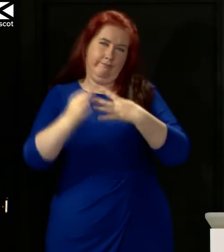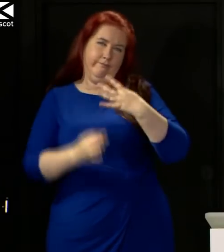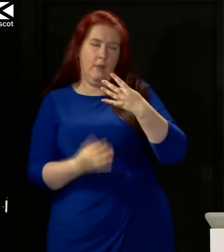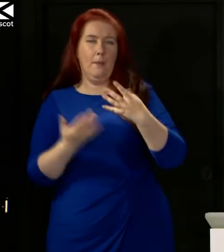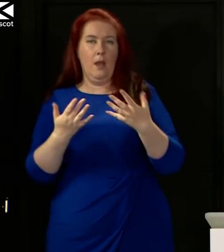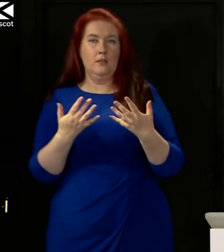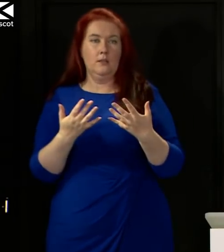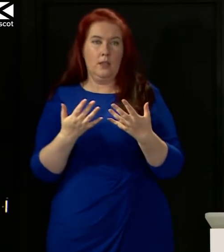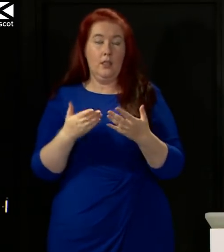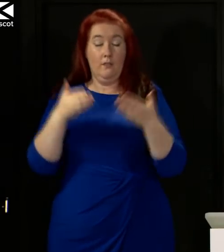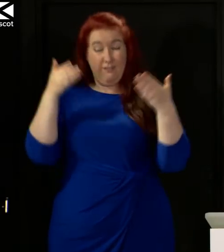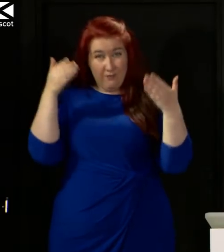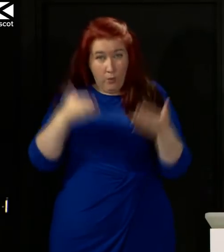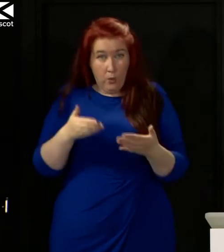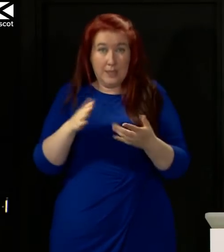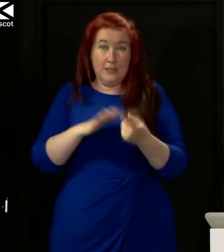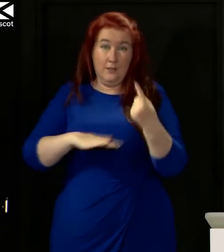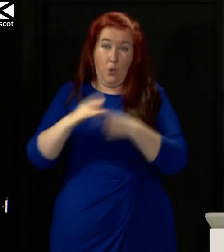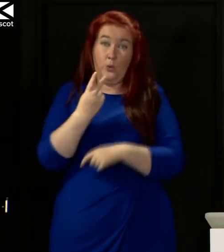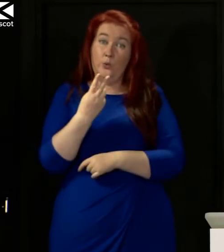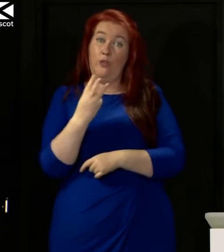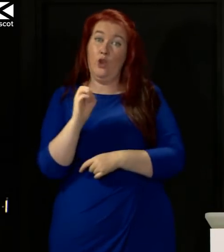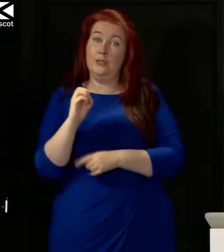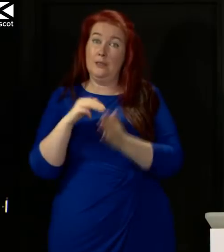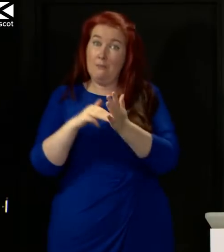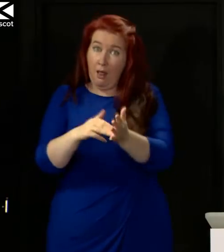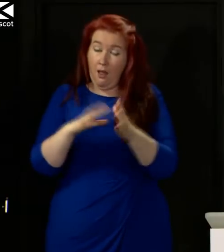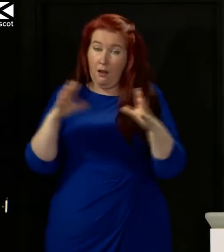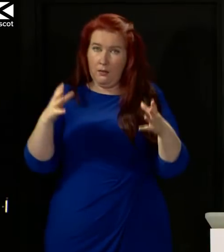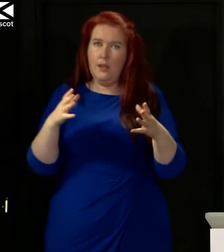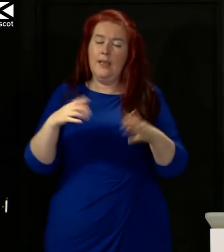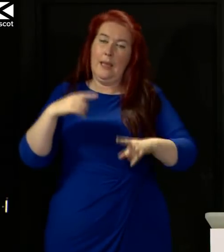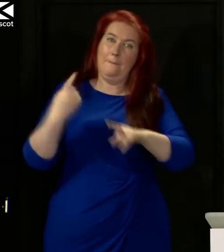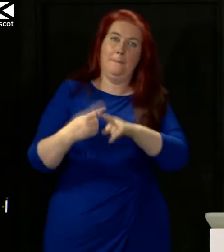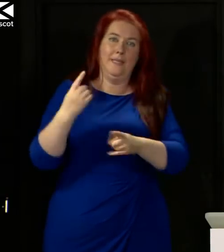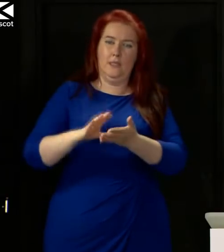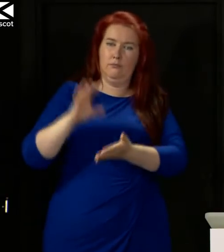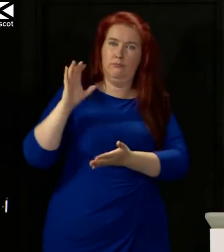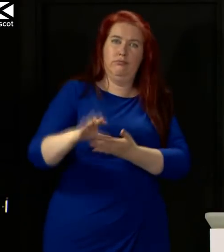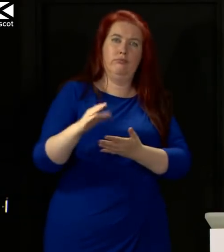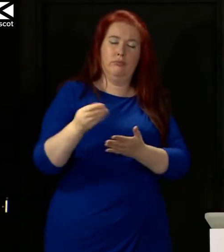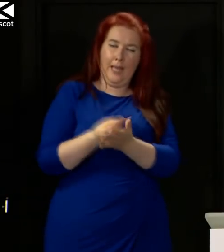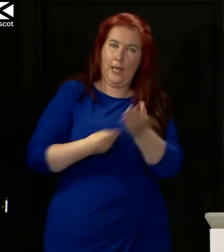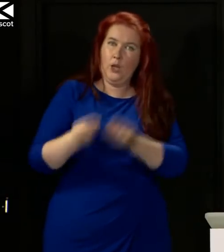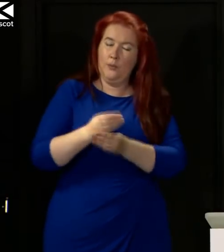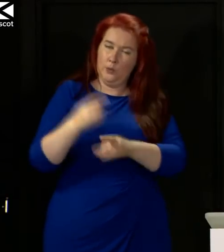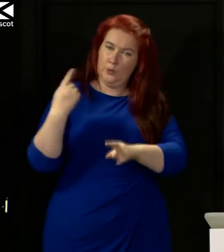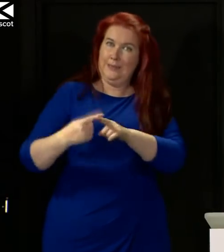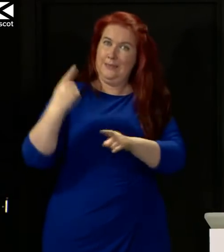But the focus of all of it is about immediate economic stimulus and supporting immediate economic activity.